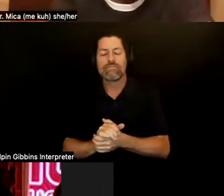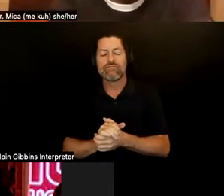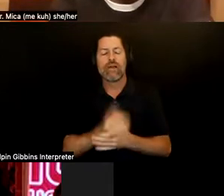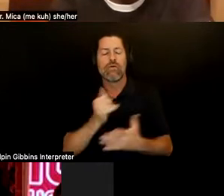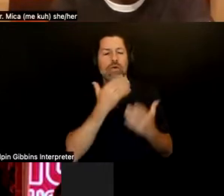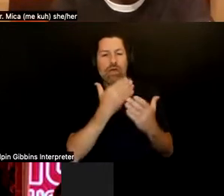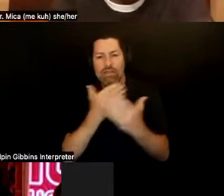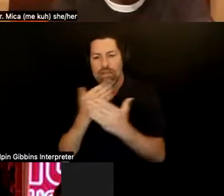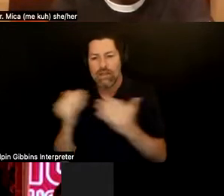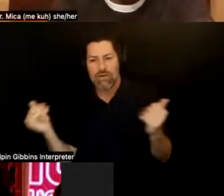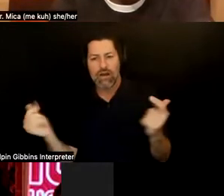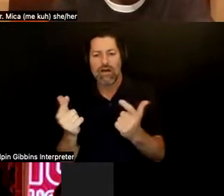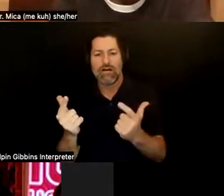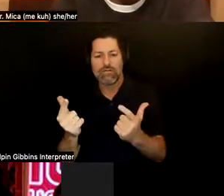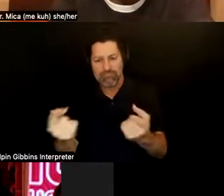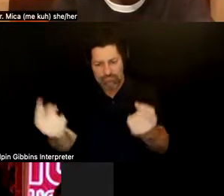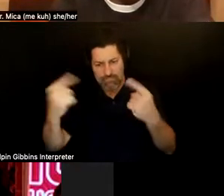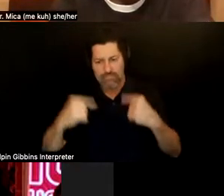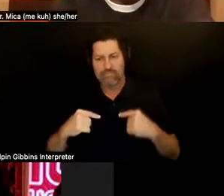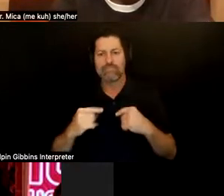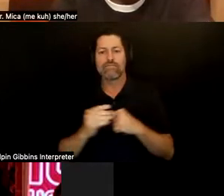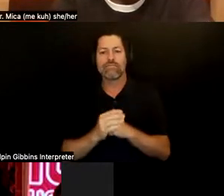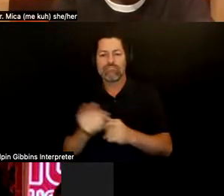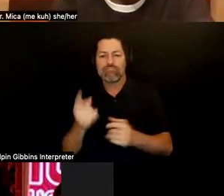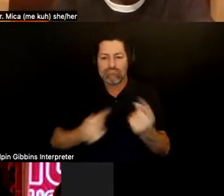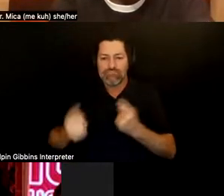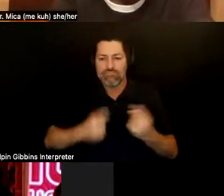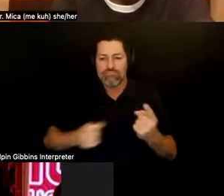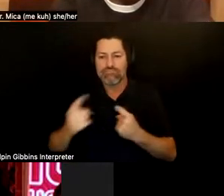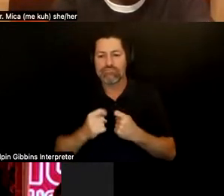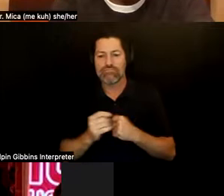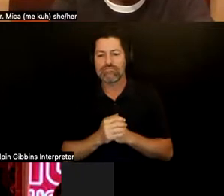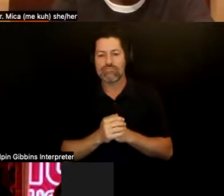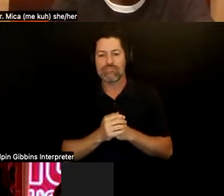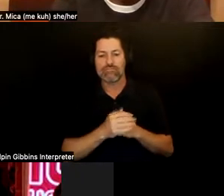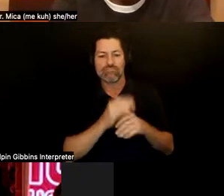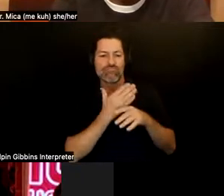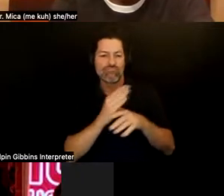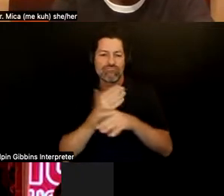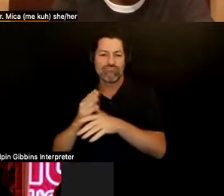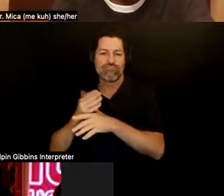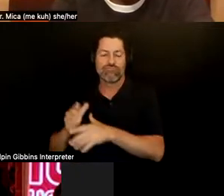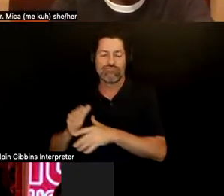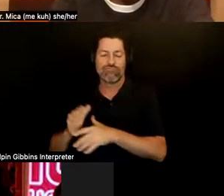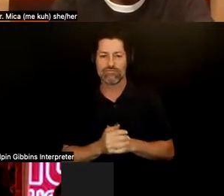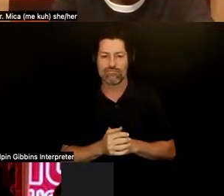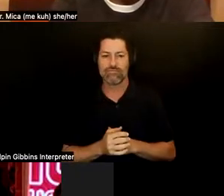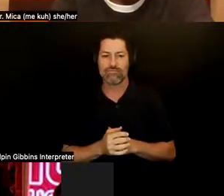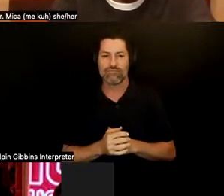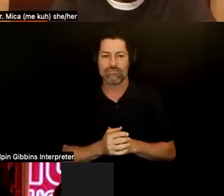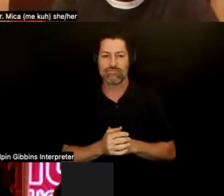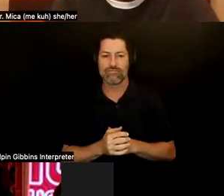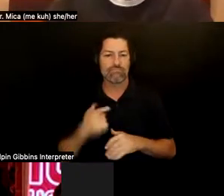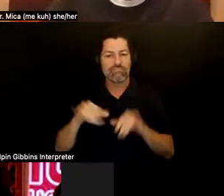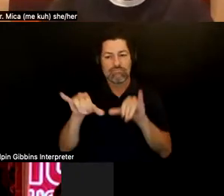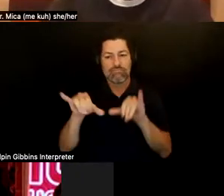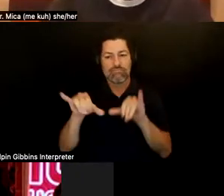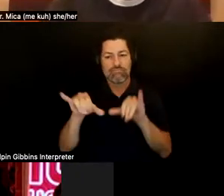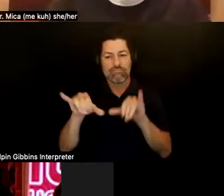much for your attendance and your questions, and and your shares, I'll stay on for for